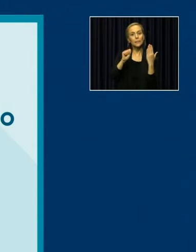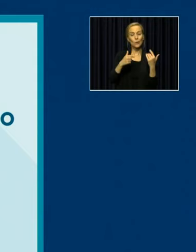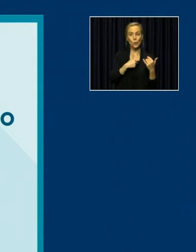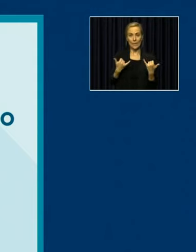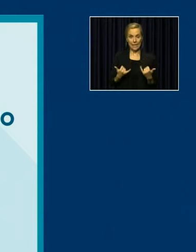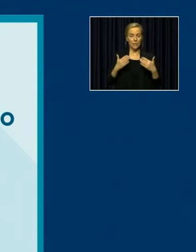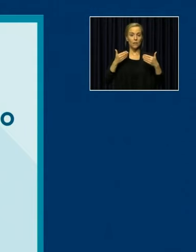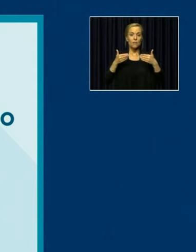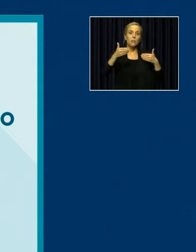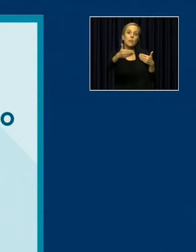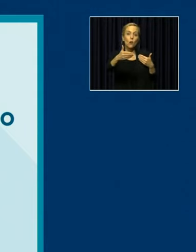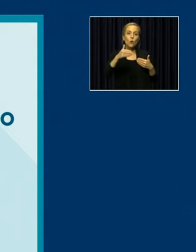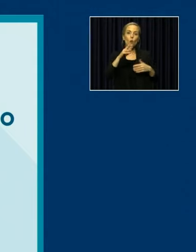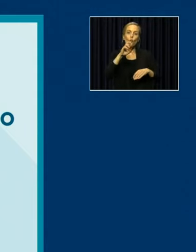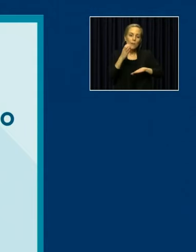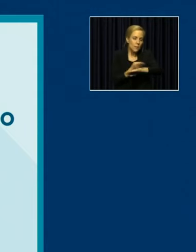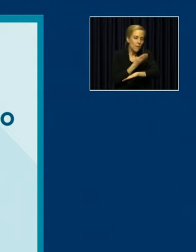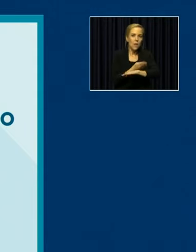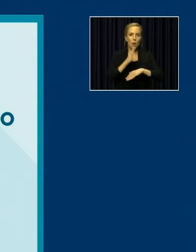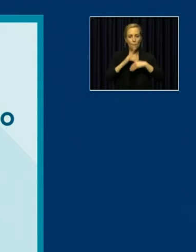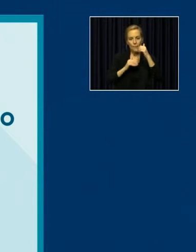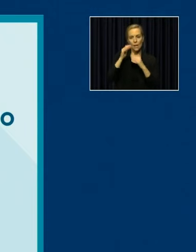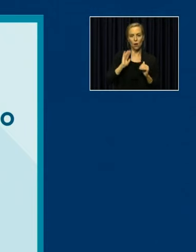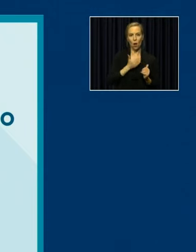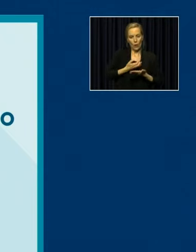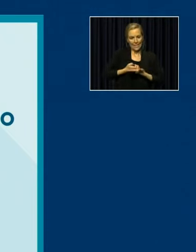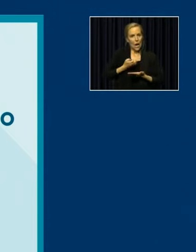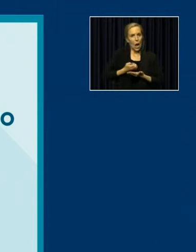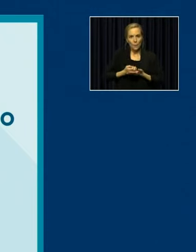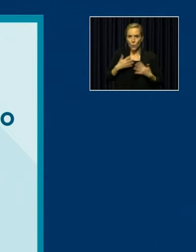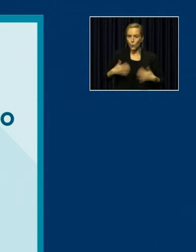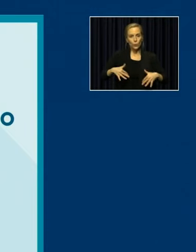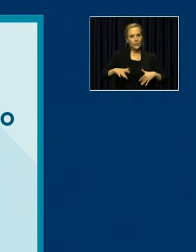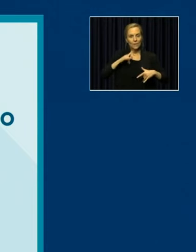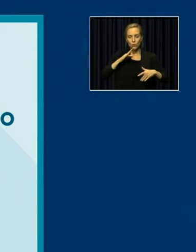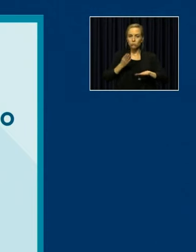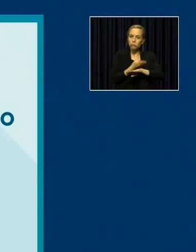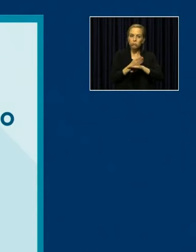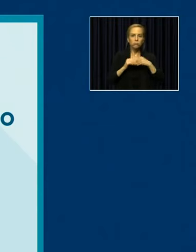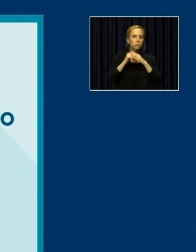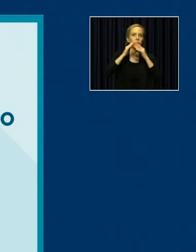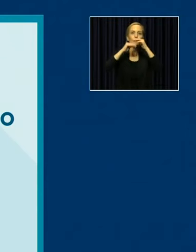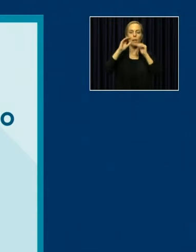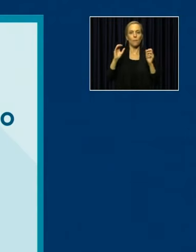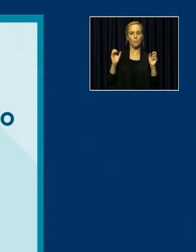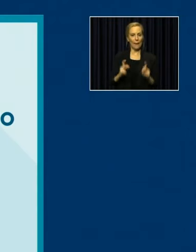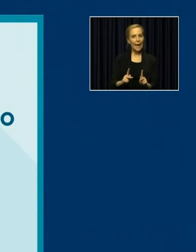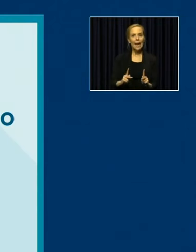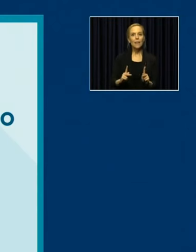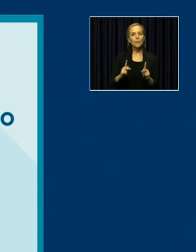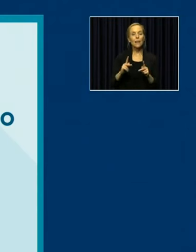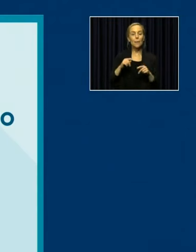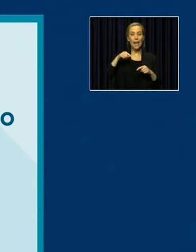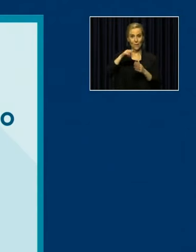SO LET'S TAKE A LOOK.